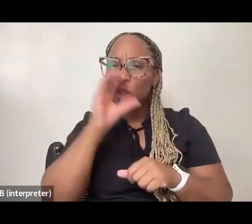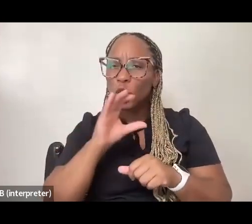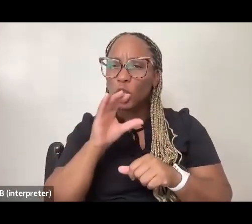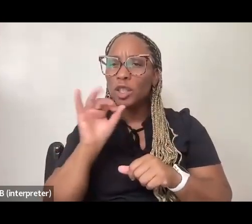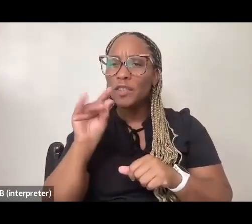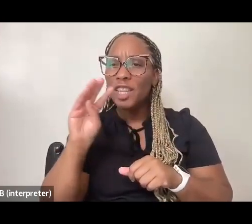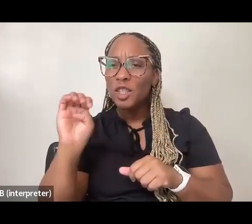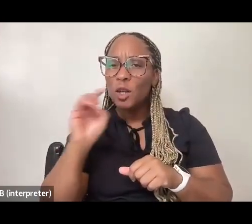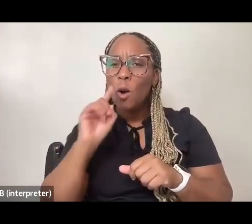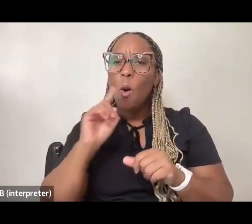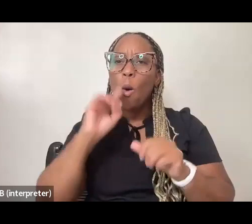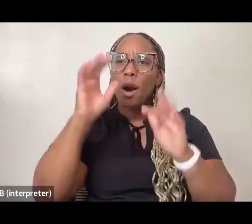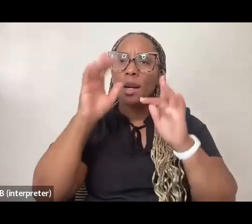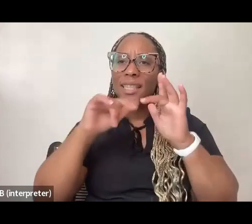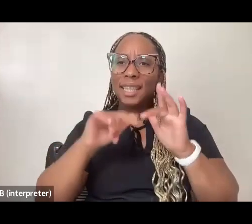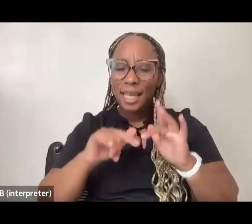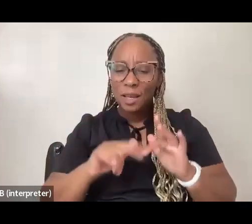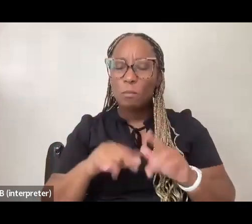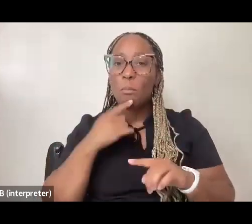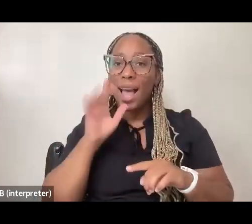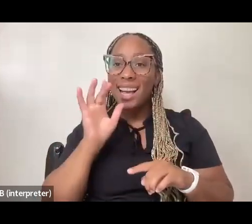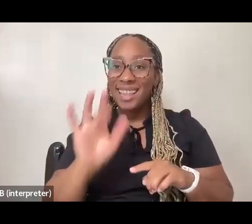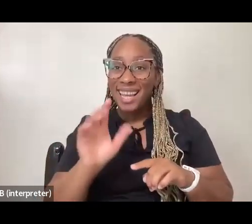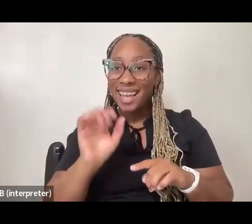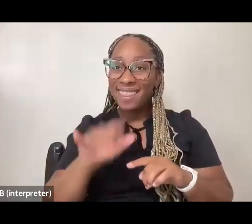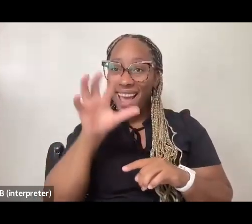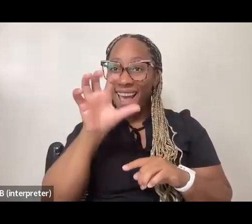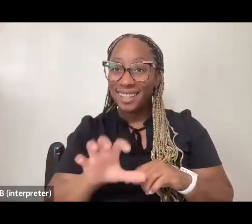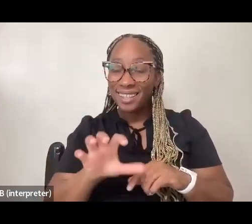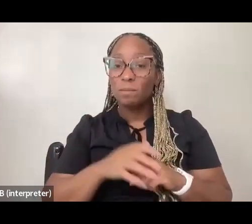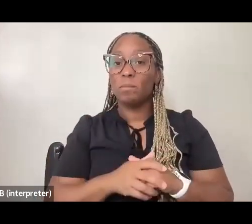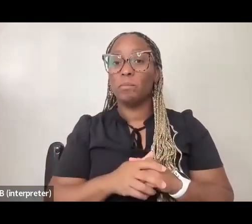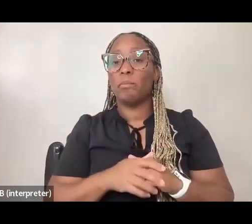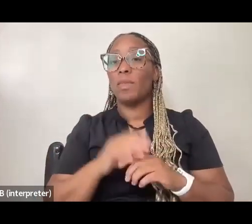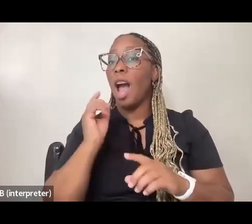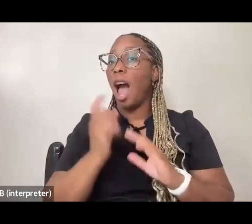jump to sections of the video by clicking a section of the transcript. Automated transcripts in many